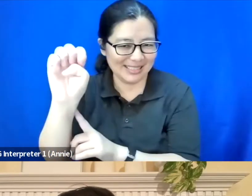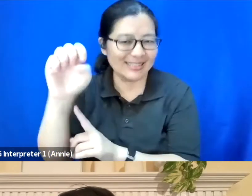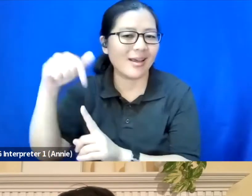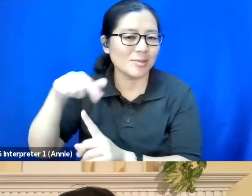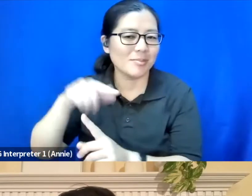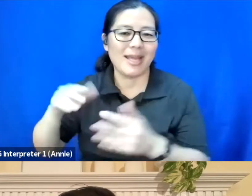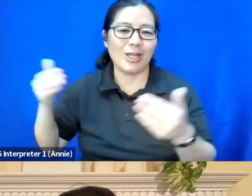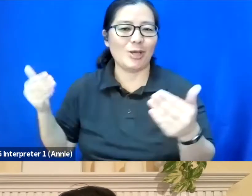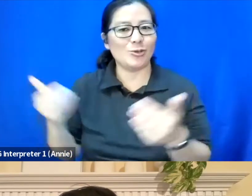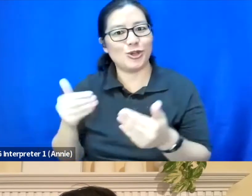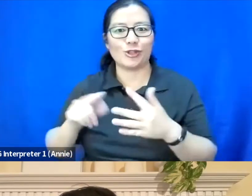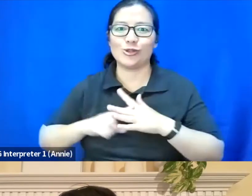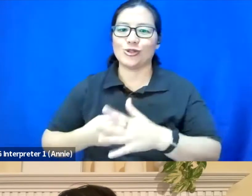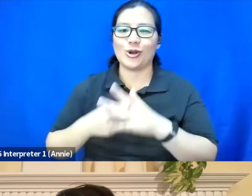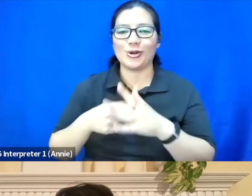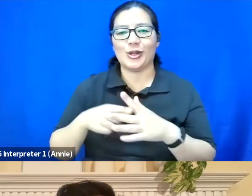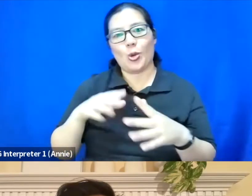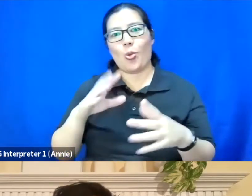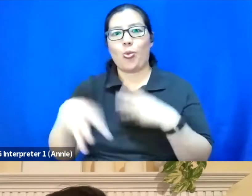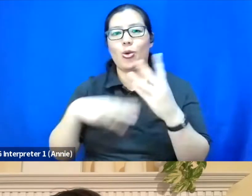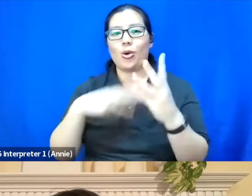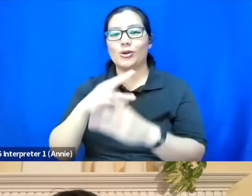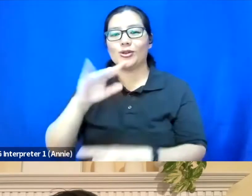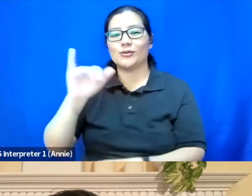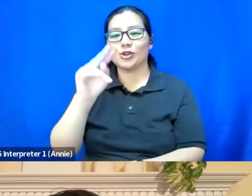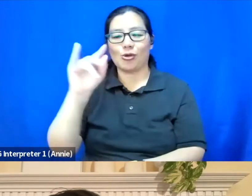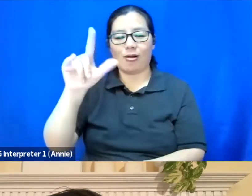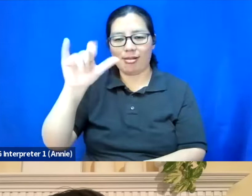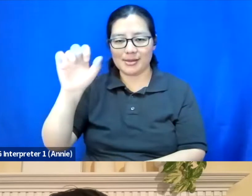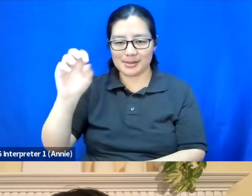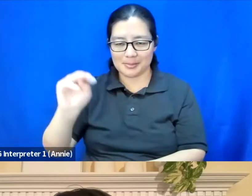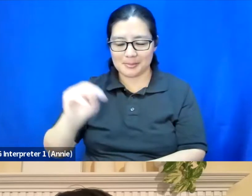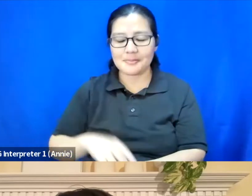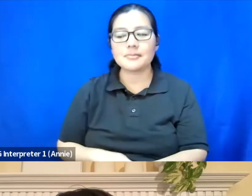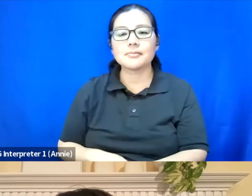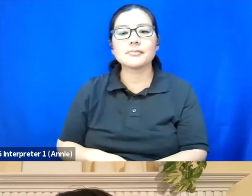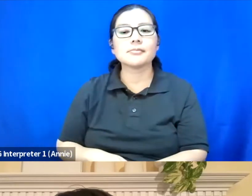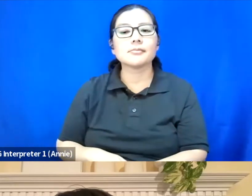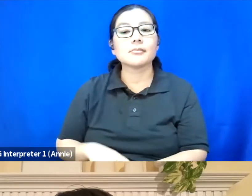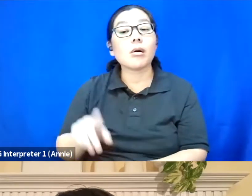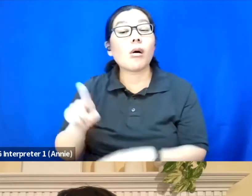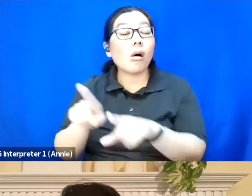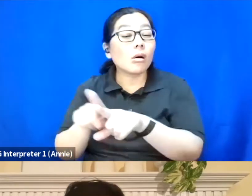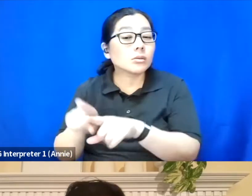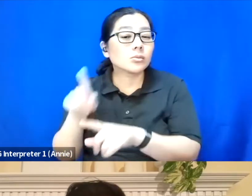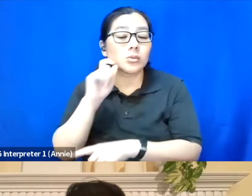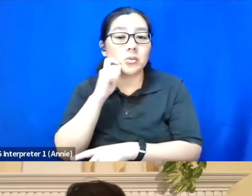It's very funny and just easy to read because it's like a -- a friend by you.